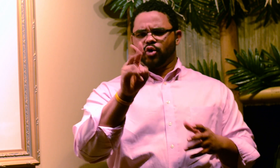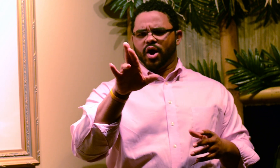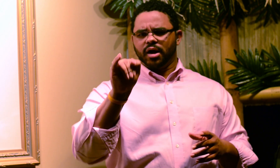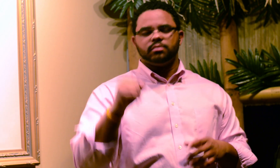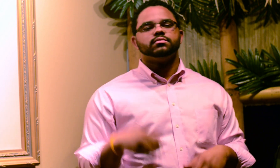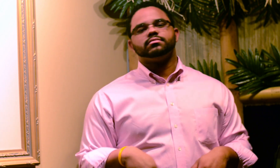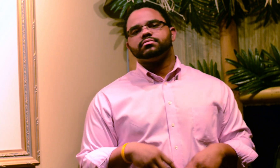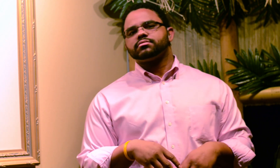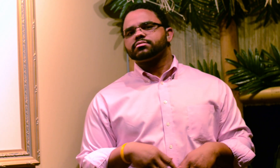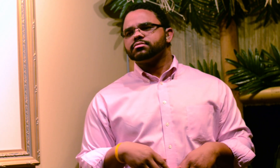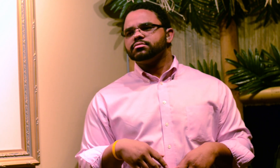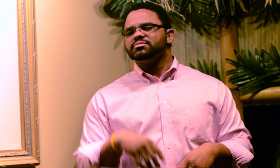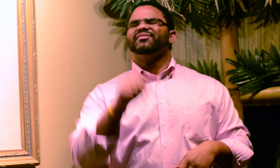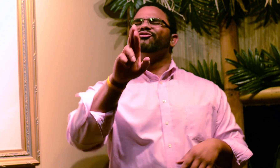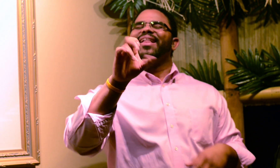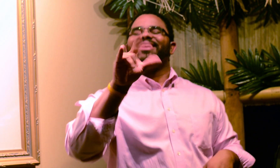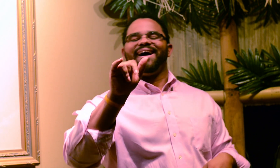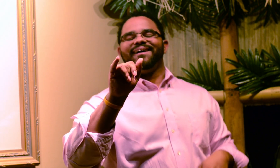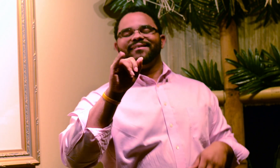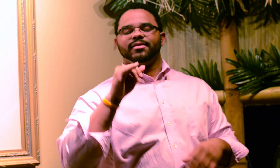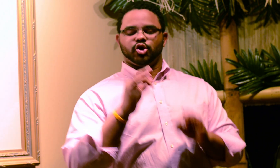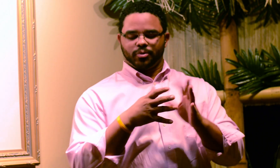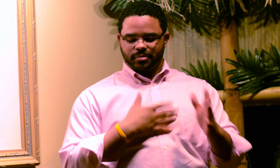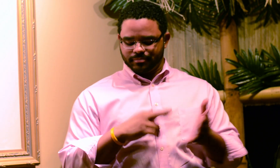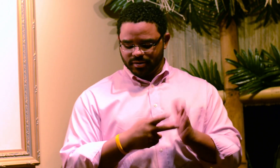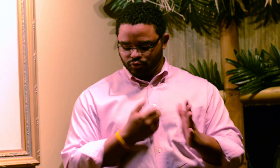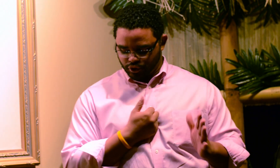My mistake, it's relay. Video relay interpreting.